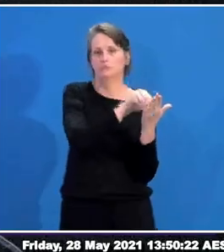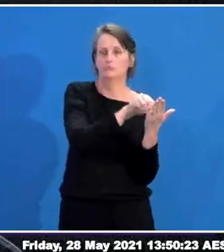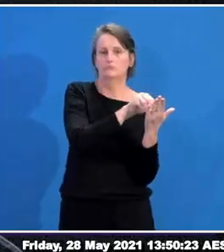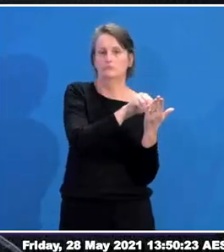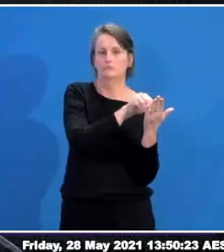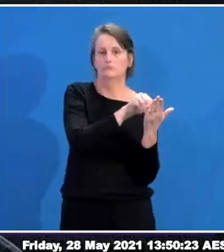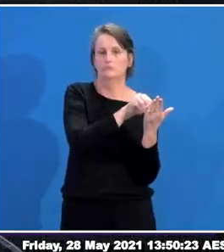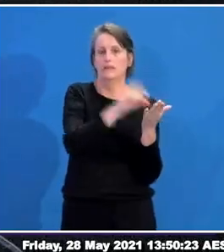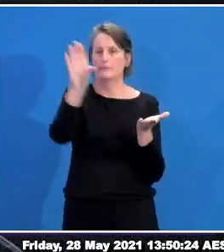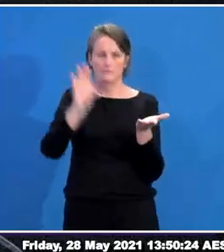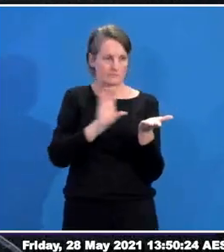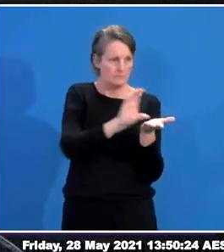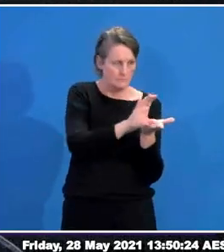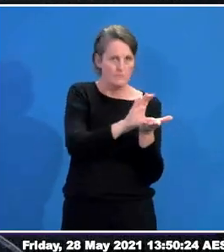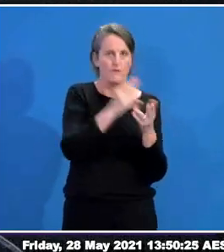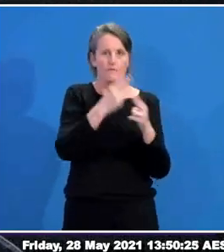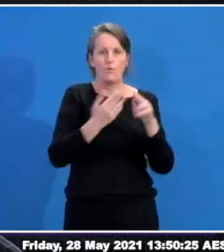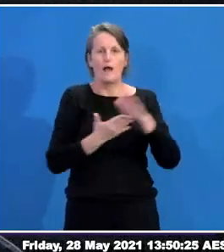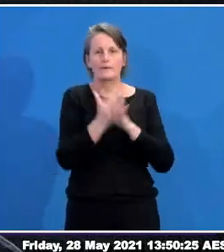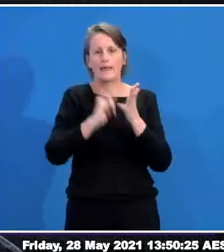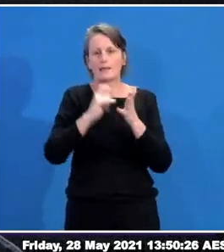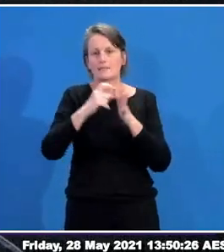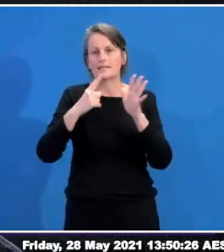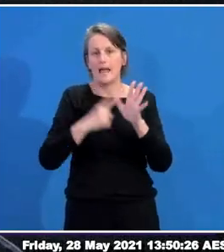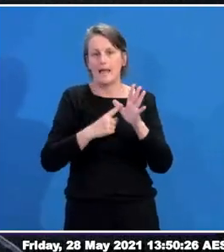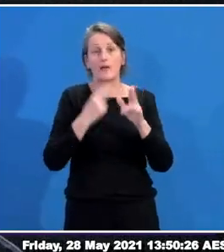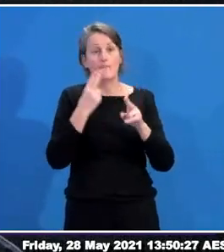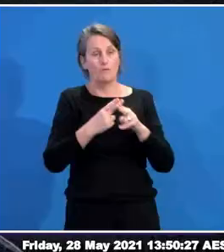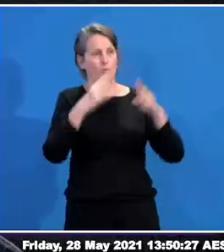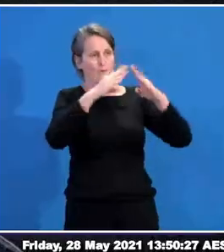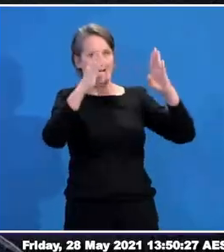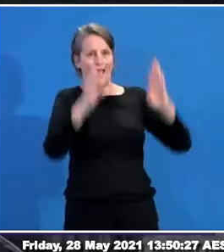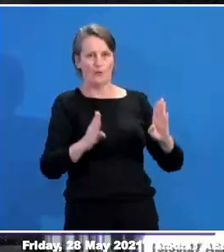then goes to the SDA provider for the housing component of their plan.